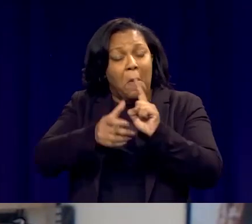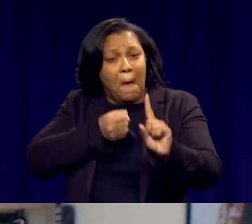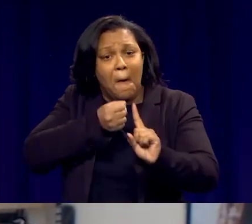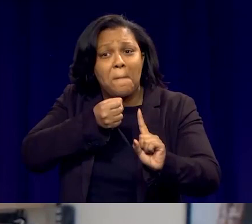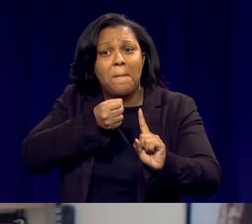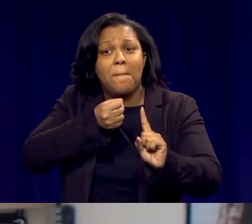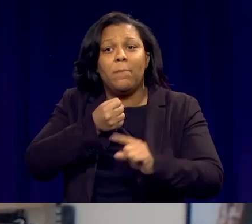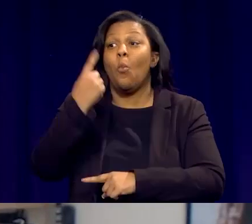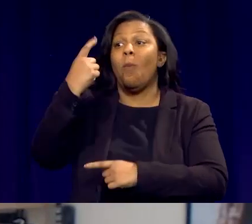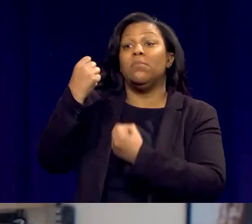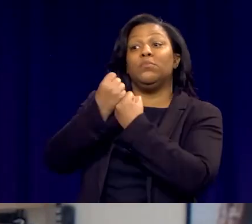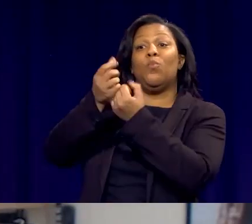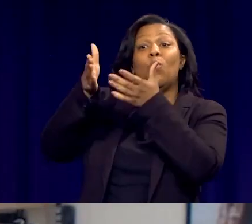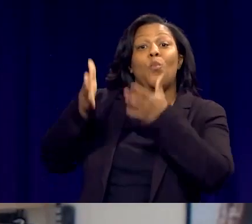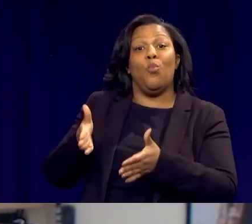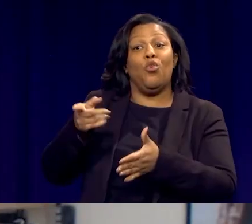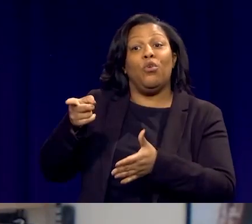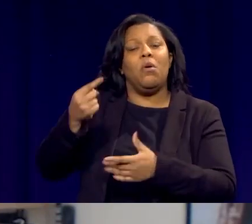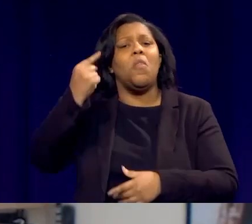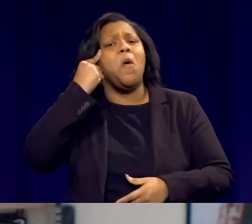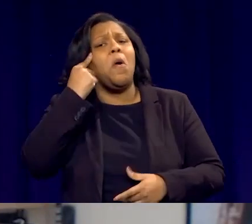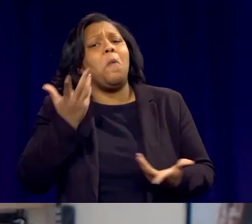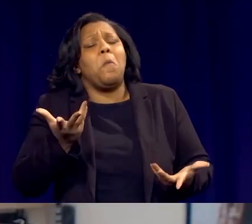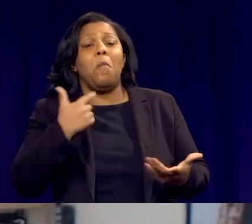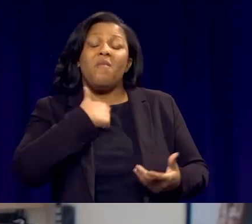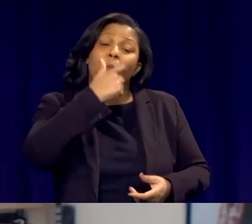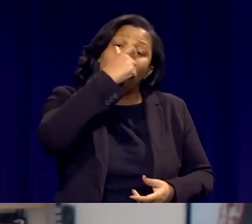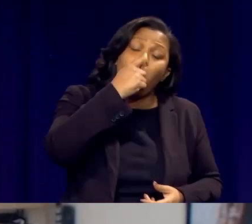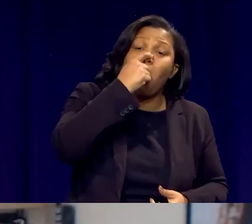one of my support team members thought she had a common cold.